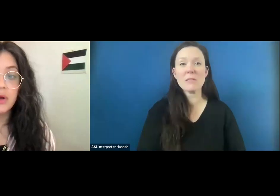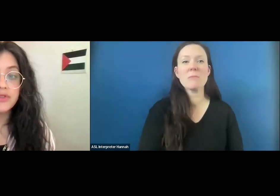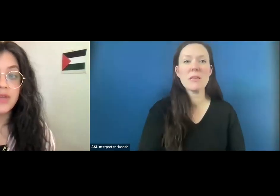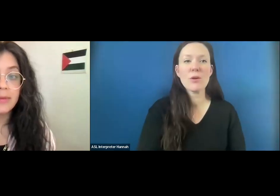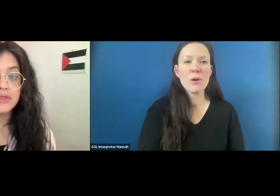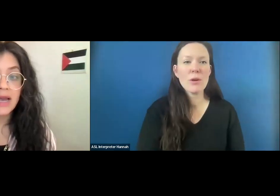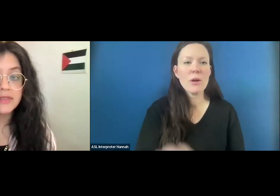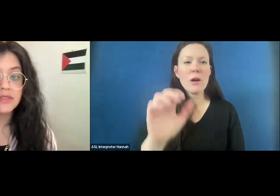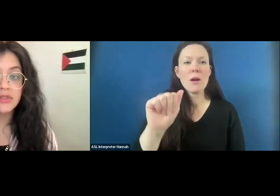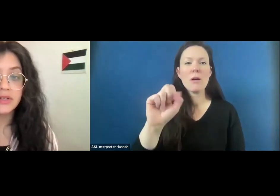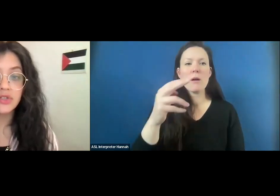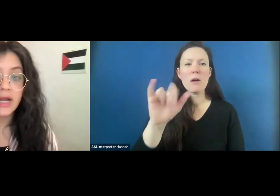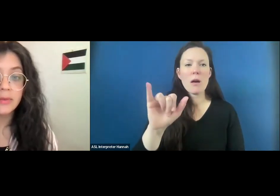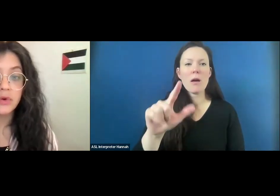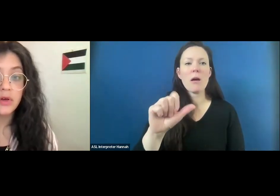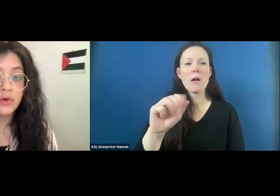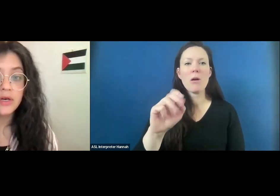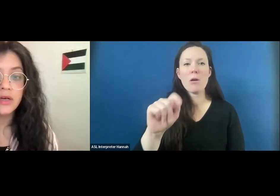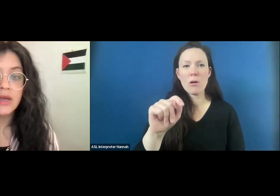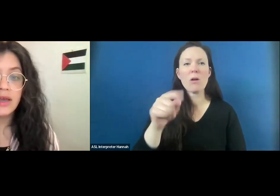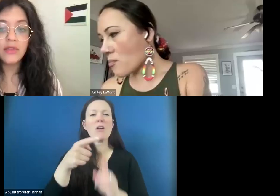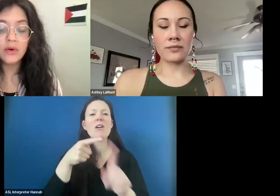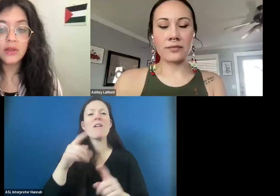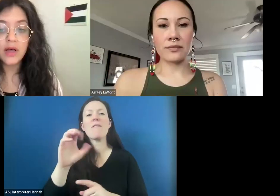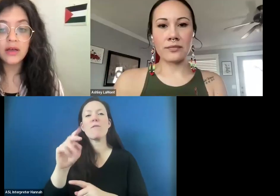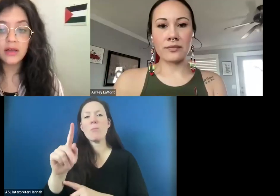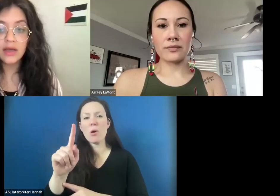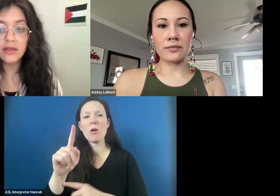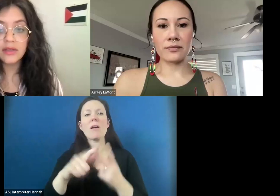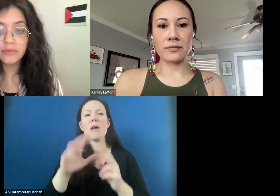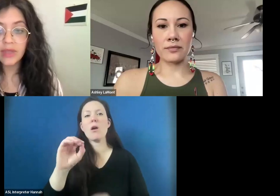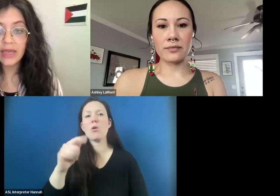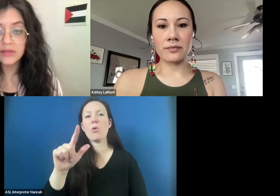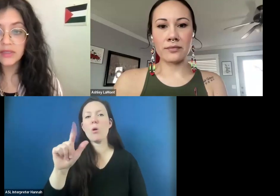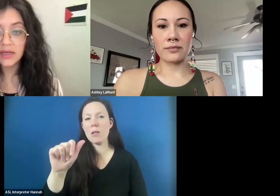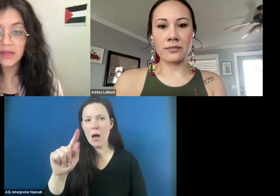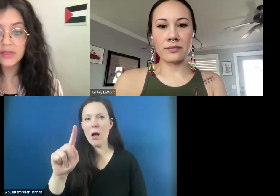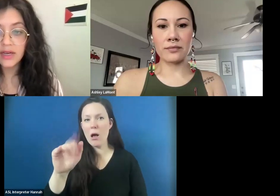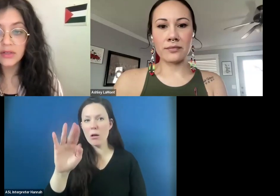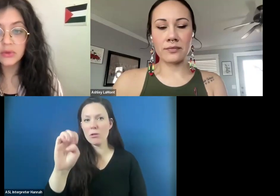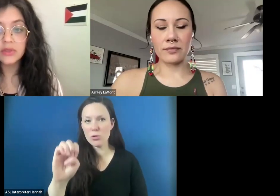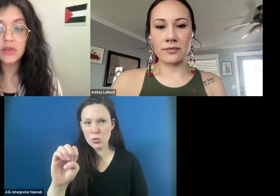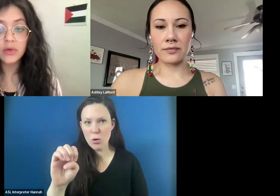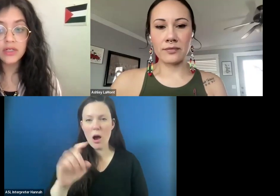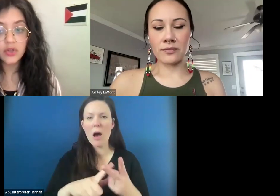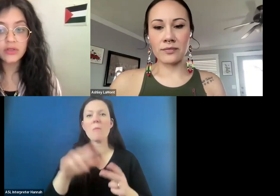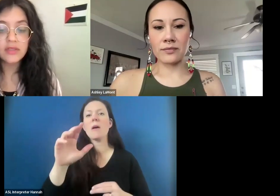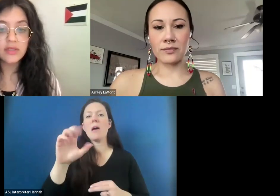who comes from the Absentee Shawnee Tribe of Oklahoma and the Oglala & Sicangu Lakota nations.